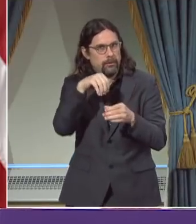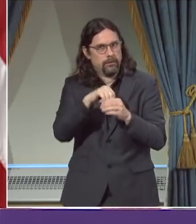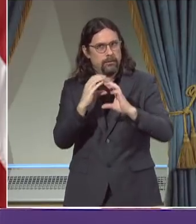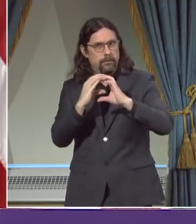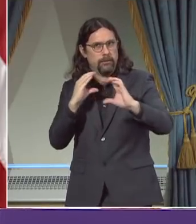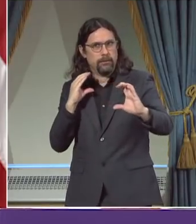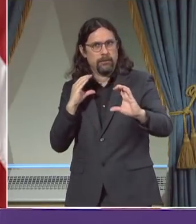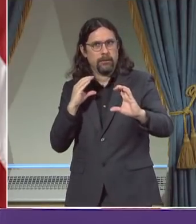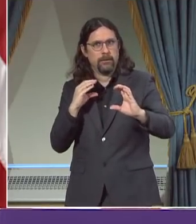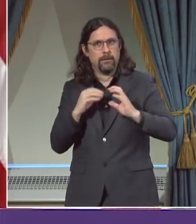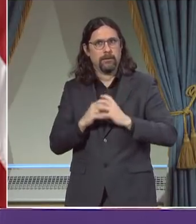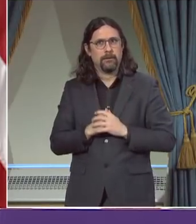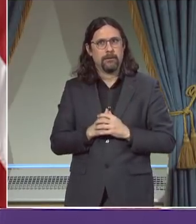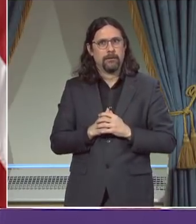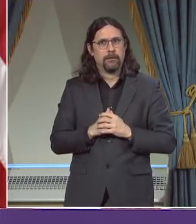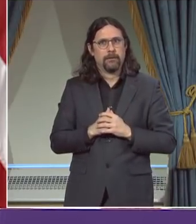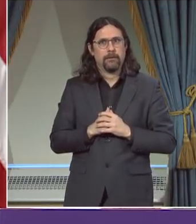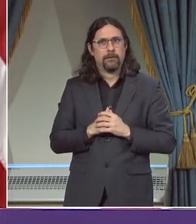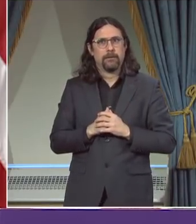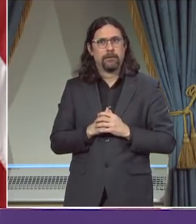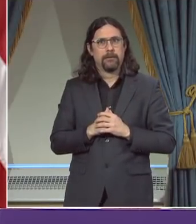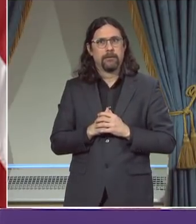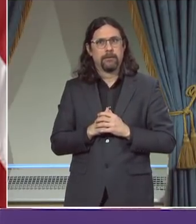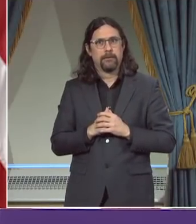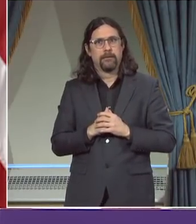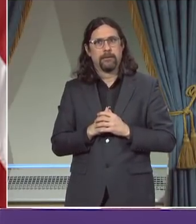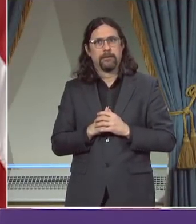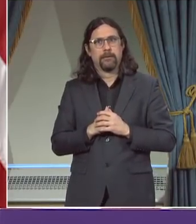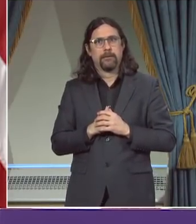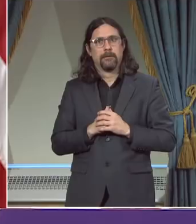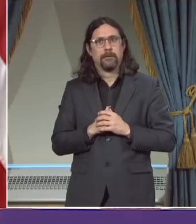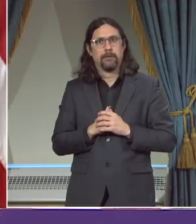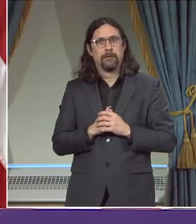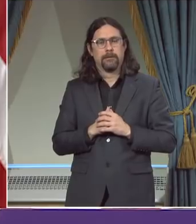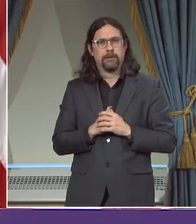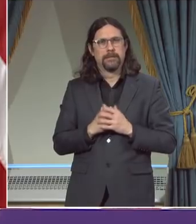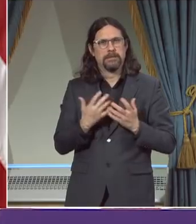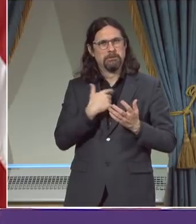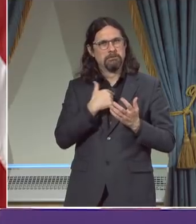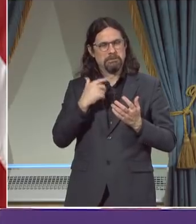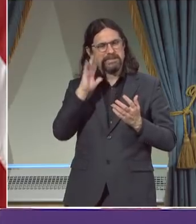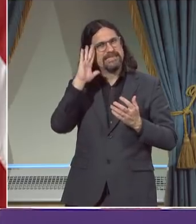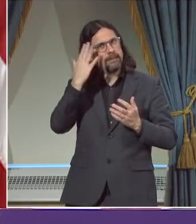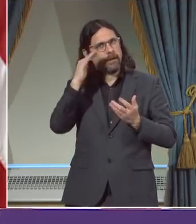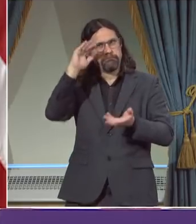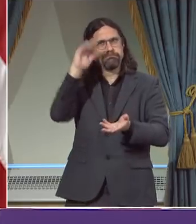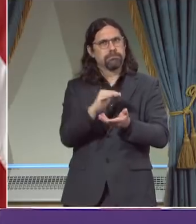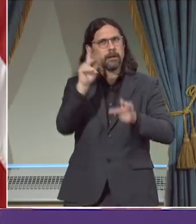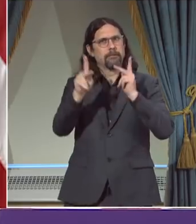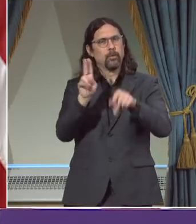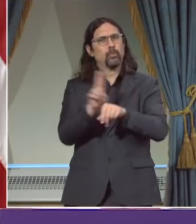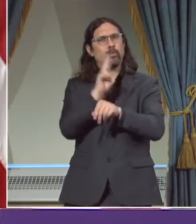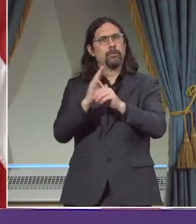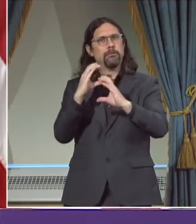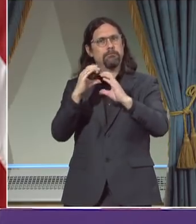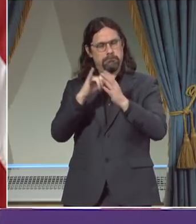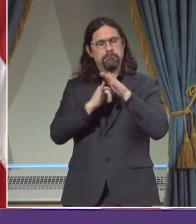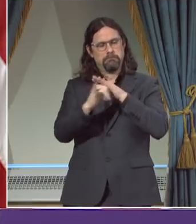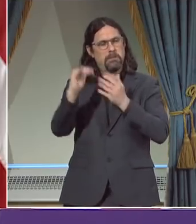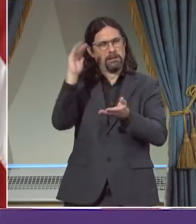CARDS ESIPTE OBVIOUSLY A HUGE REDUCTION IN SUBWAY USAGE. OBVIOUSLY THERE'S BEEN SERVICE